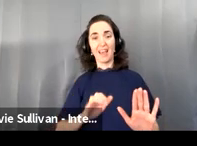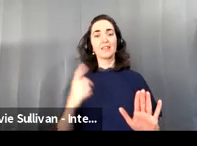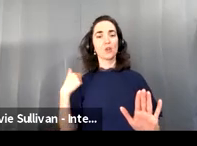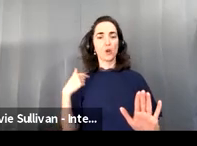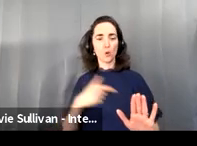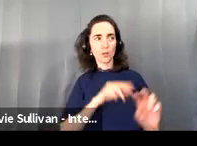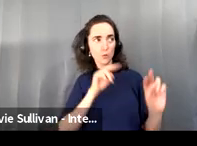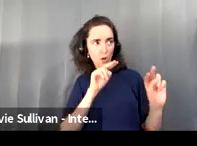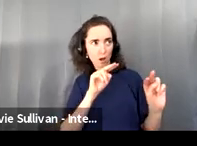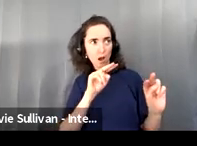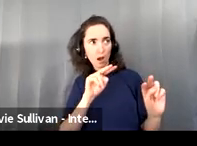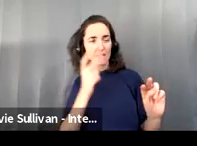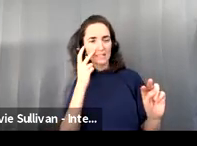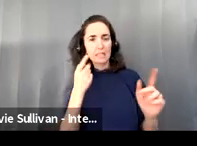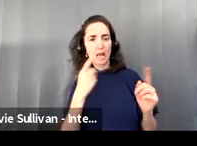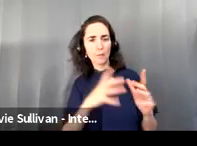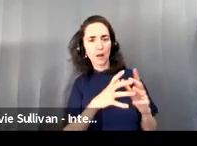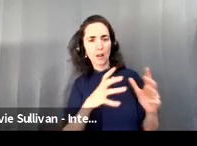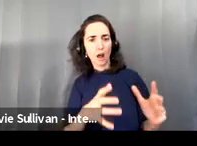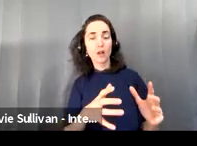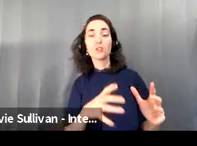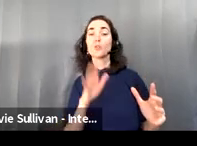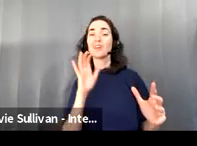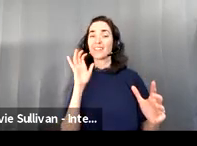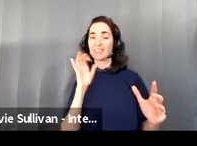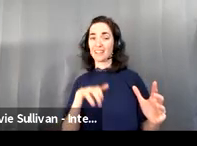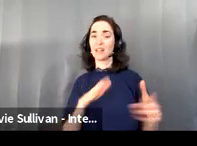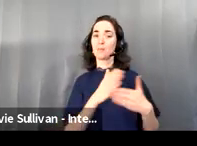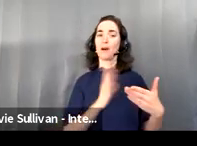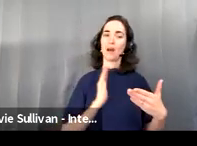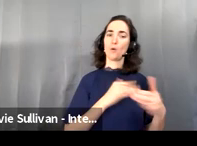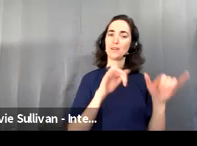watching and that would fall under systems advocacy.